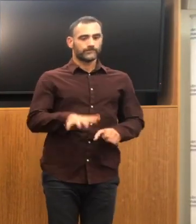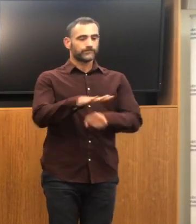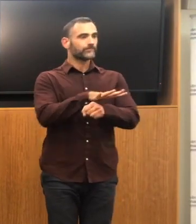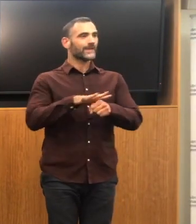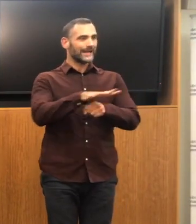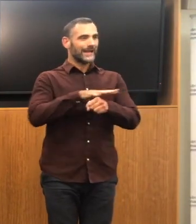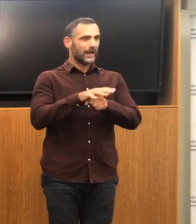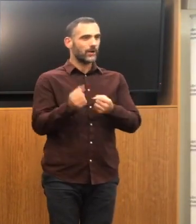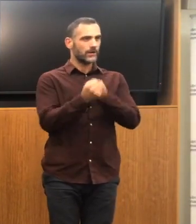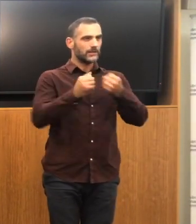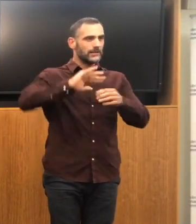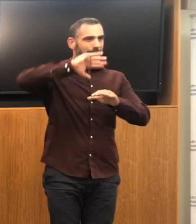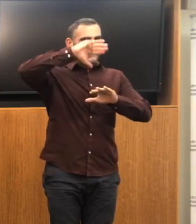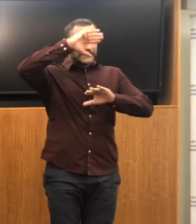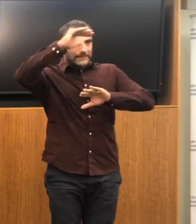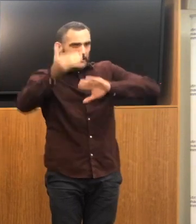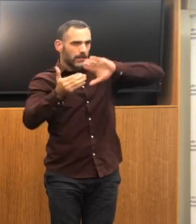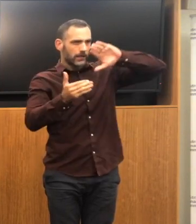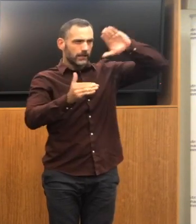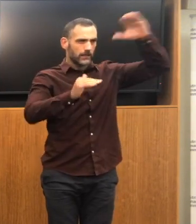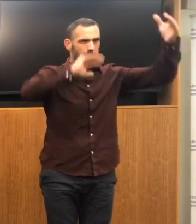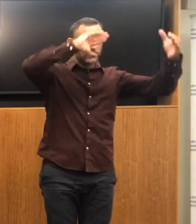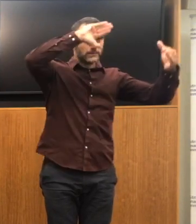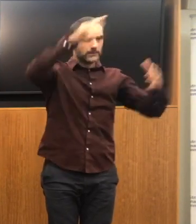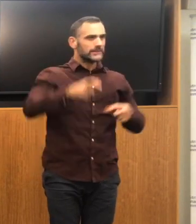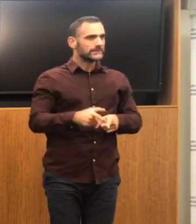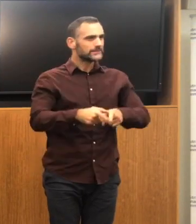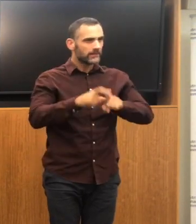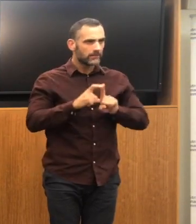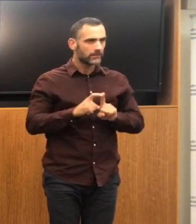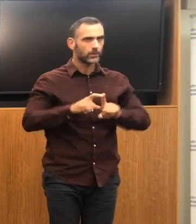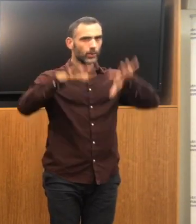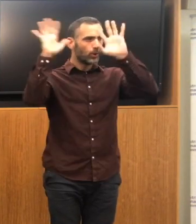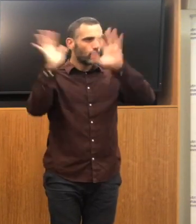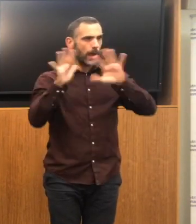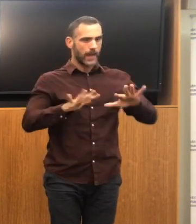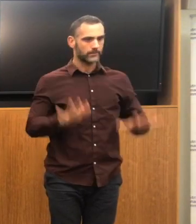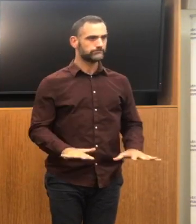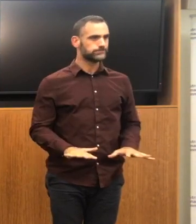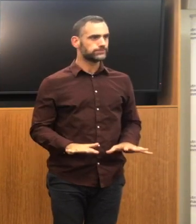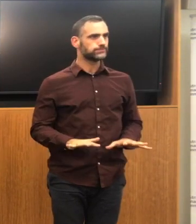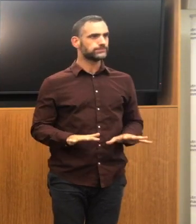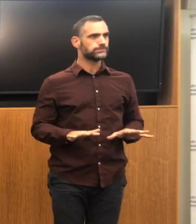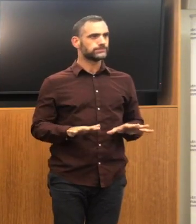And walking through Costoclaviculare, my colleagues found a large number of people with disabilities